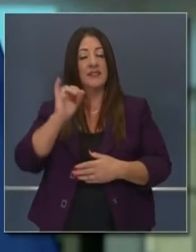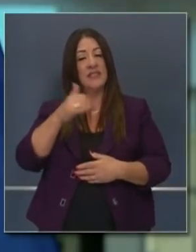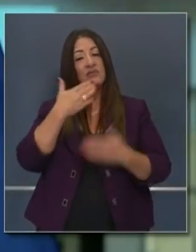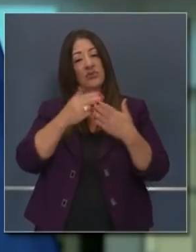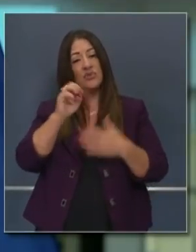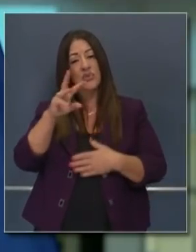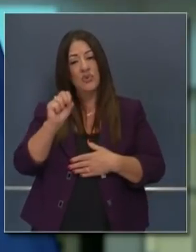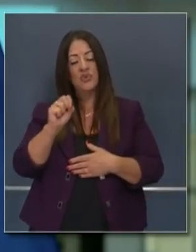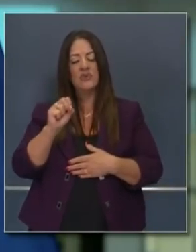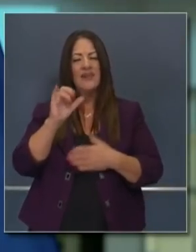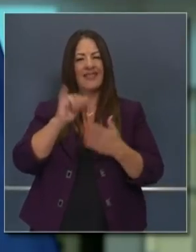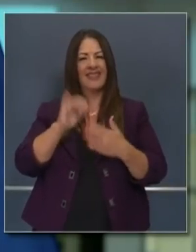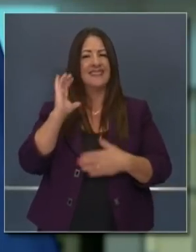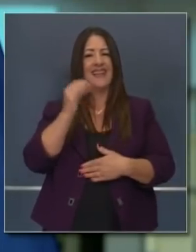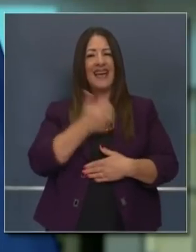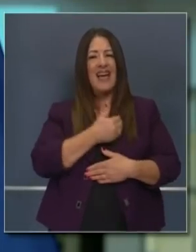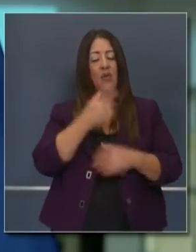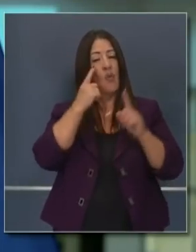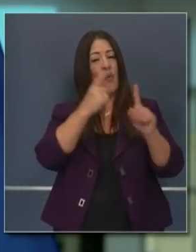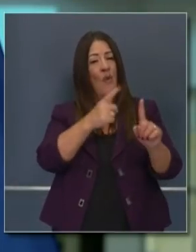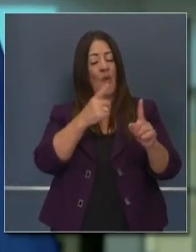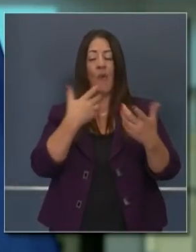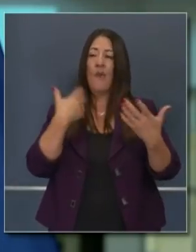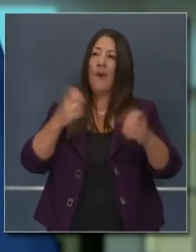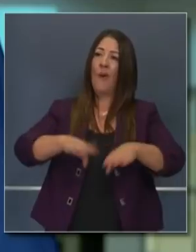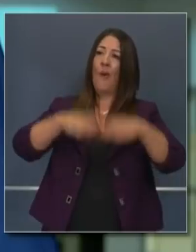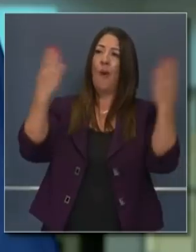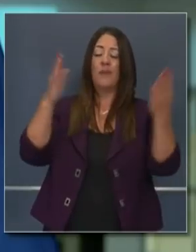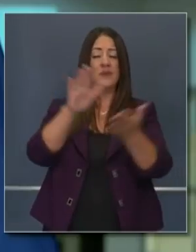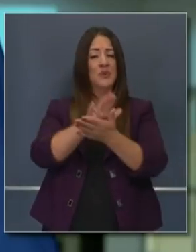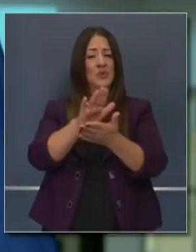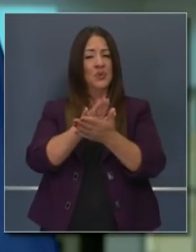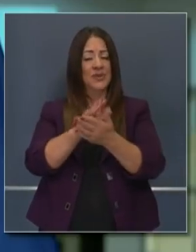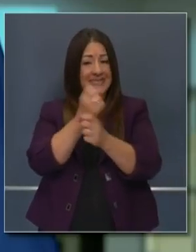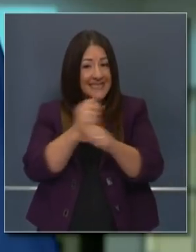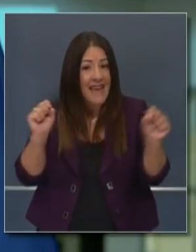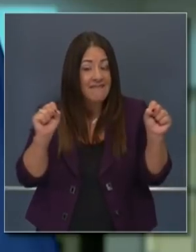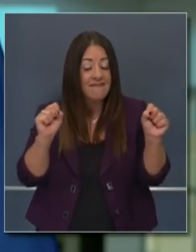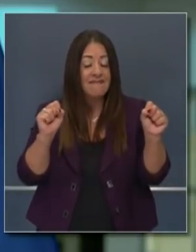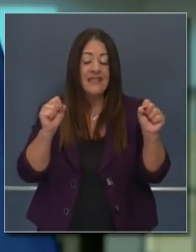GOOD NEWS. THIS WILL CONTINUE TO ADVANCE